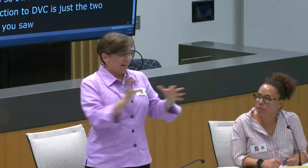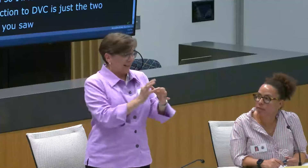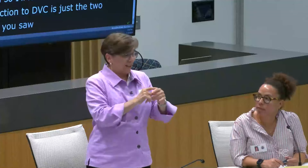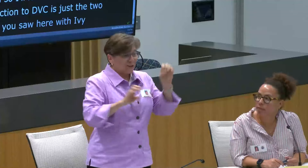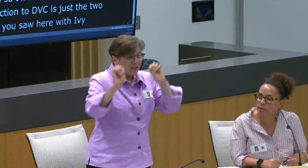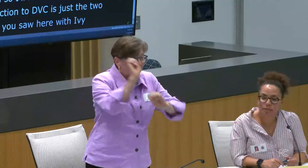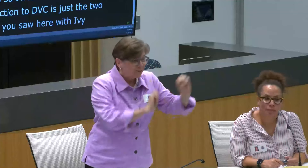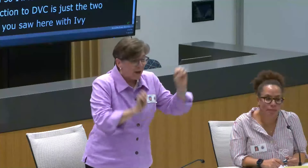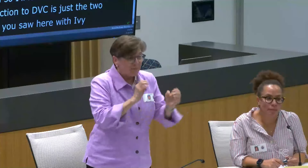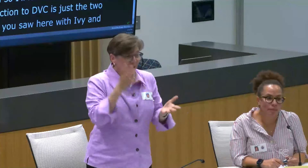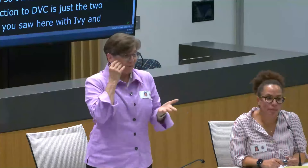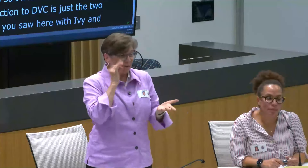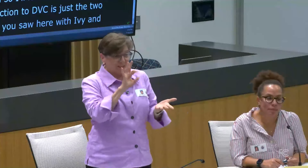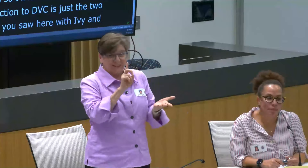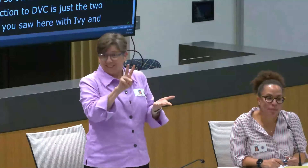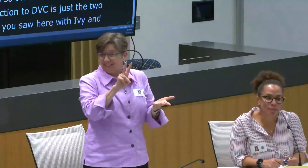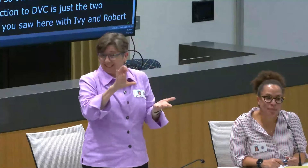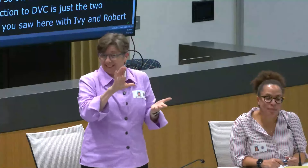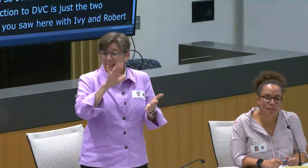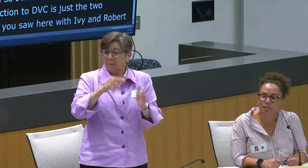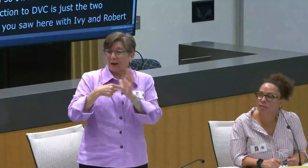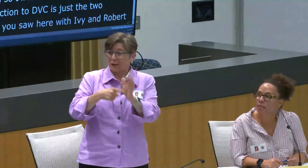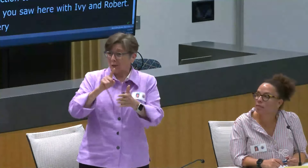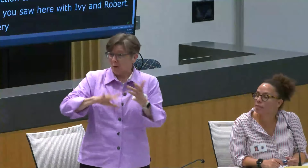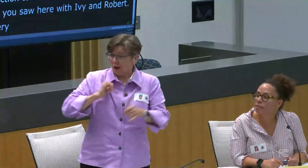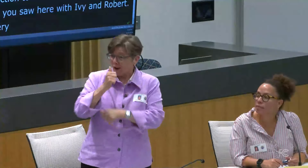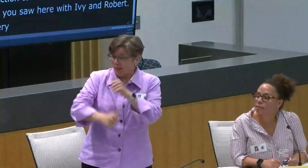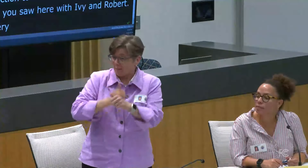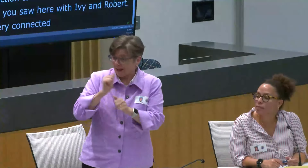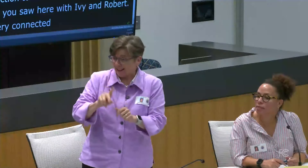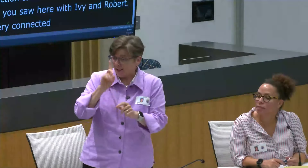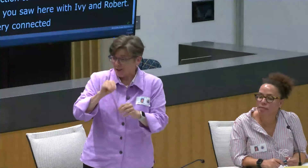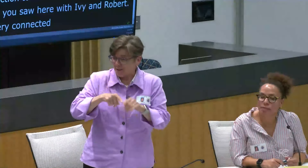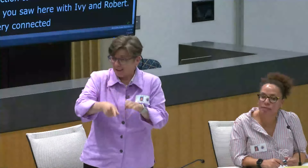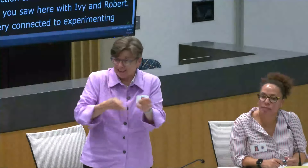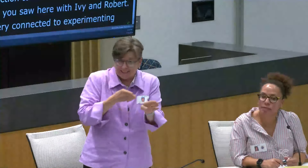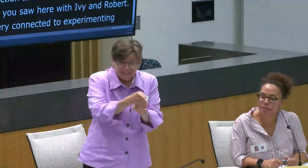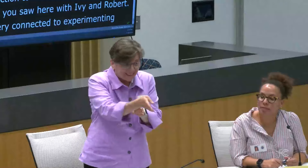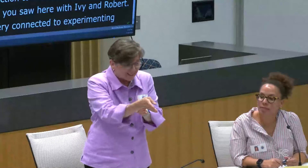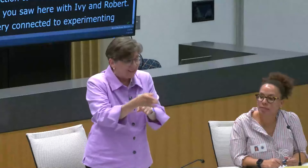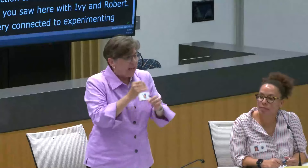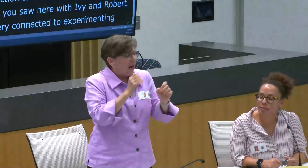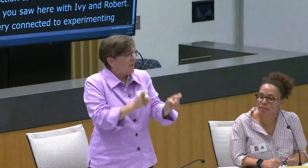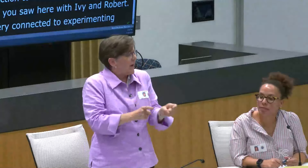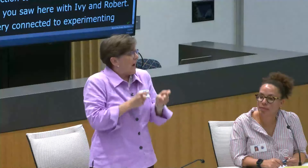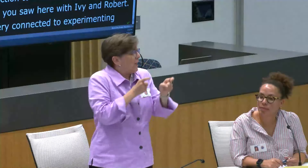MY AGE SUFFICE TO SAY I'M OLDER THAN MOST PEOPLE ON THIS PANEL SO I'LL LEAVE IT AT THAT. MY CONNECTION TO DVC IS JUST